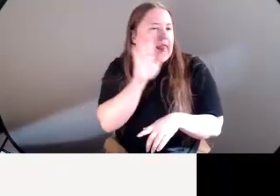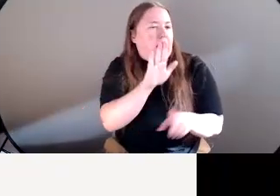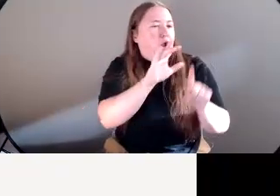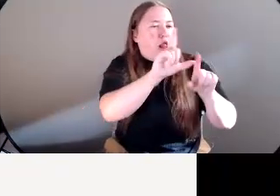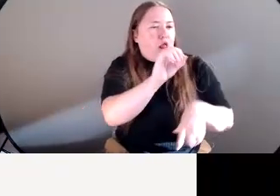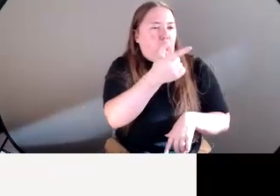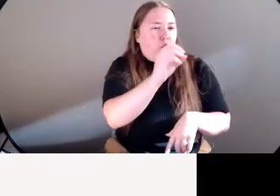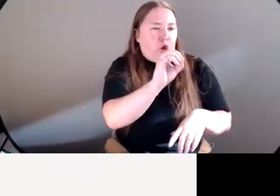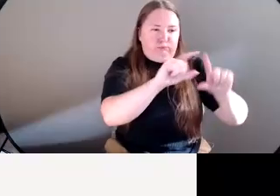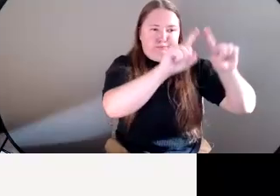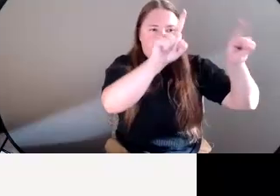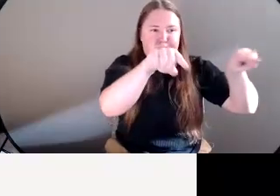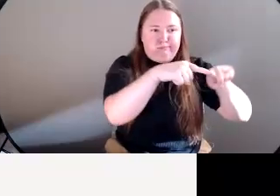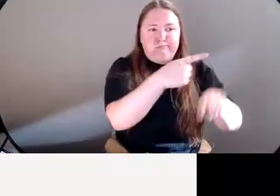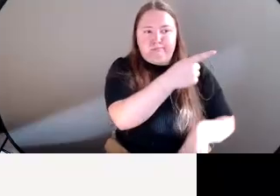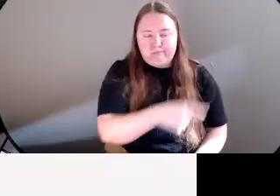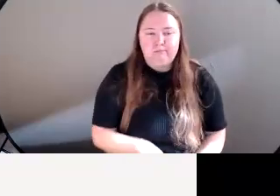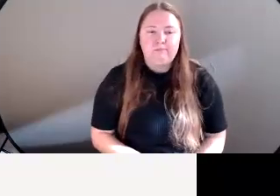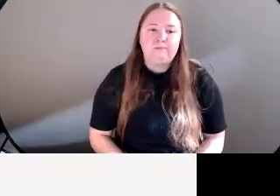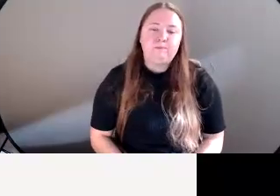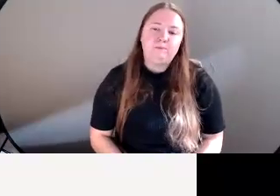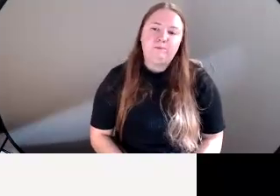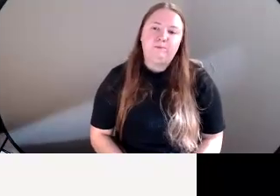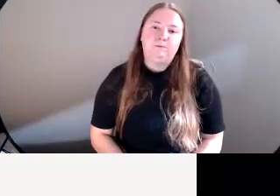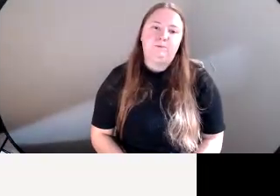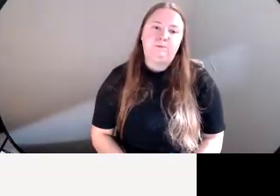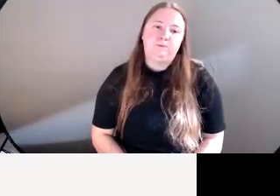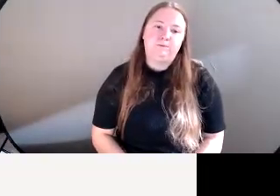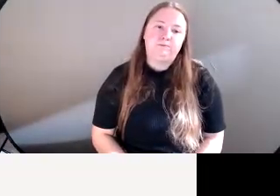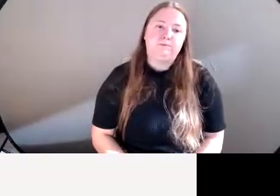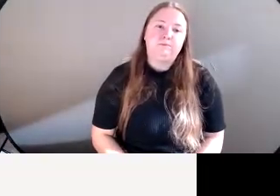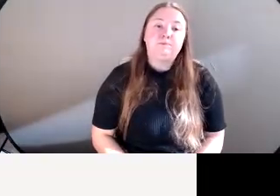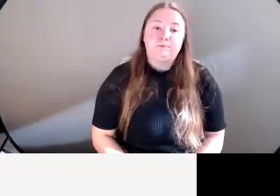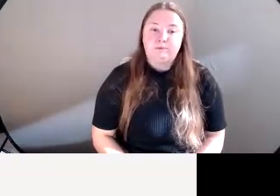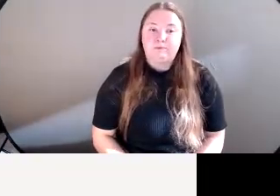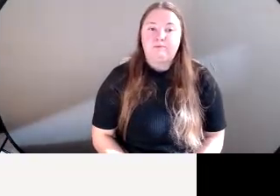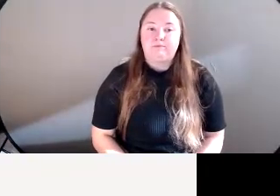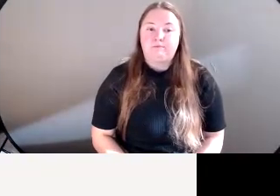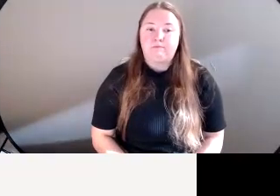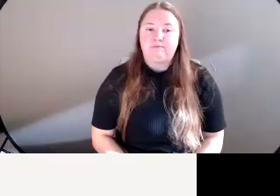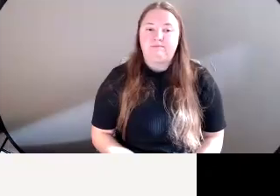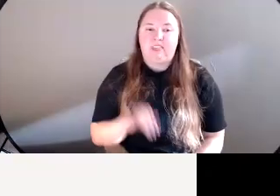logo, in the upper left corner as well too and so that's the course level then.